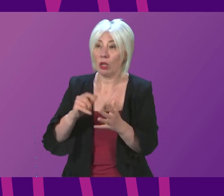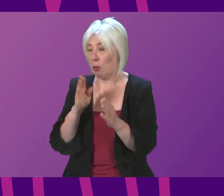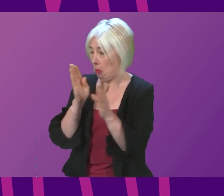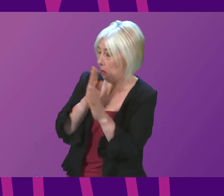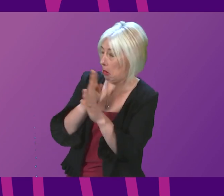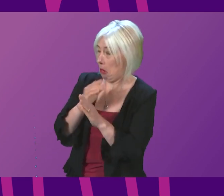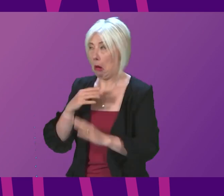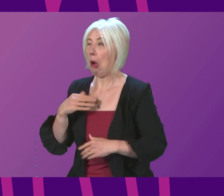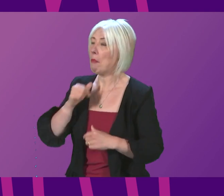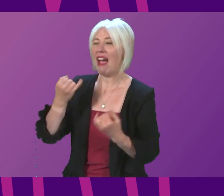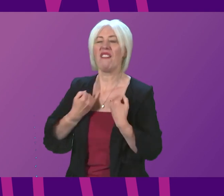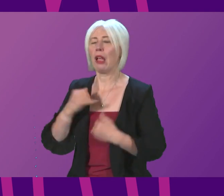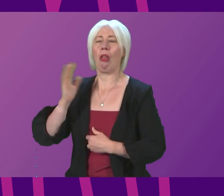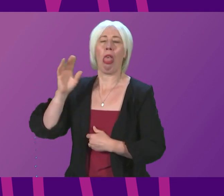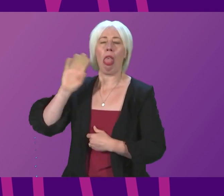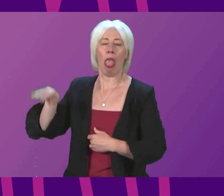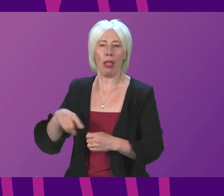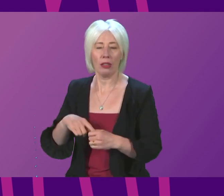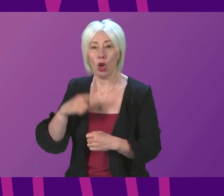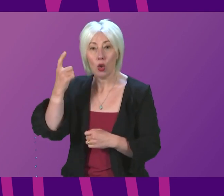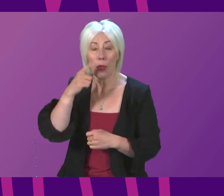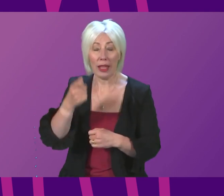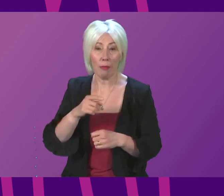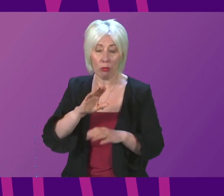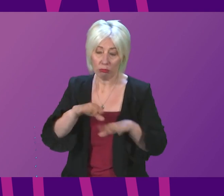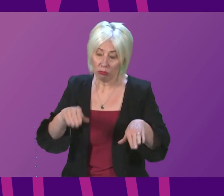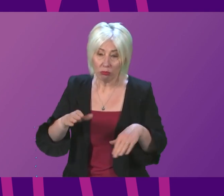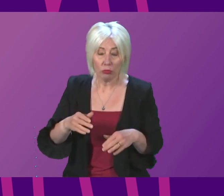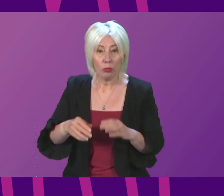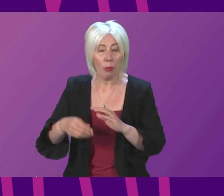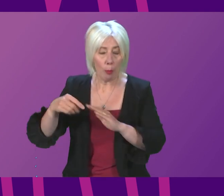She is not focusing on the rising child and pensioner poverty that is happening on her watch.